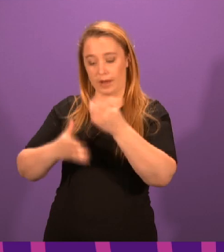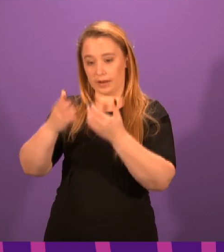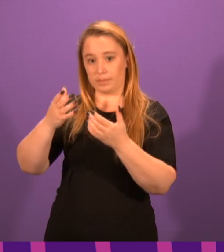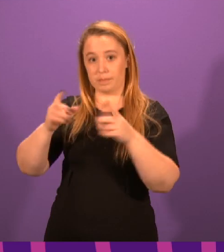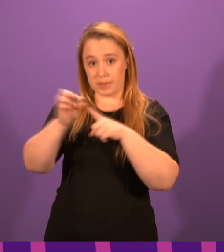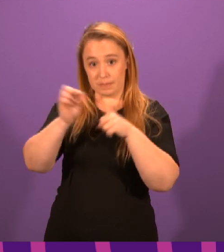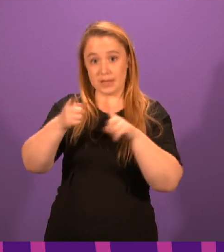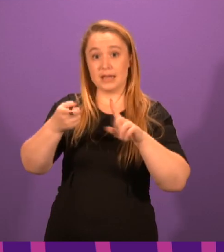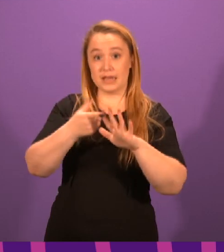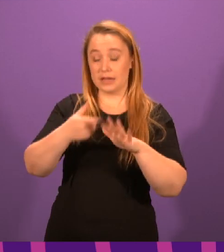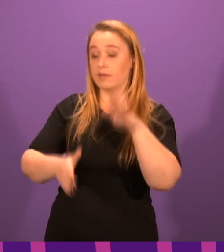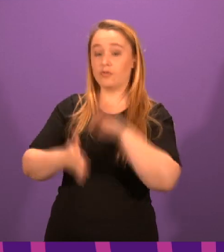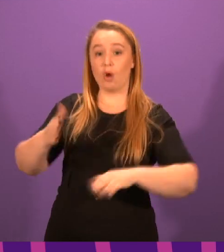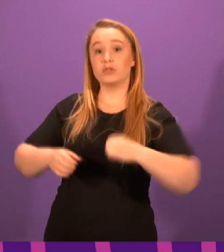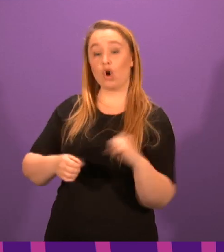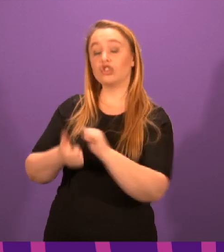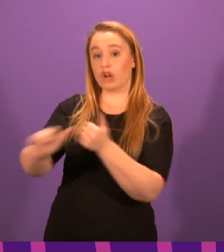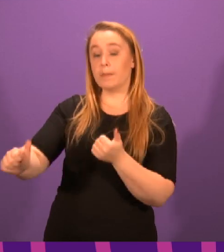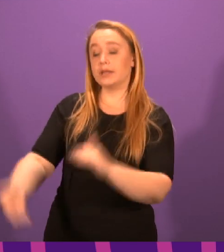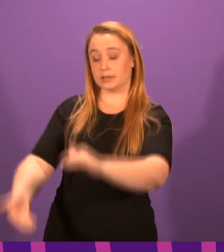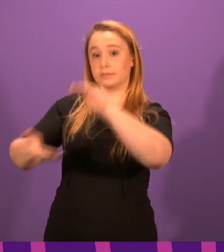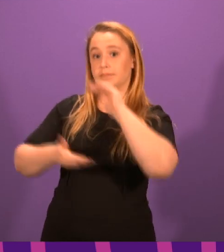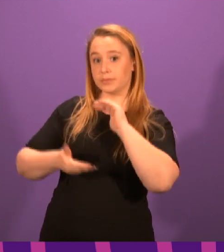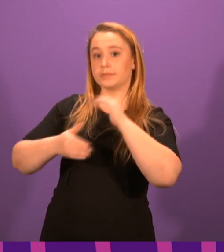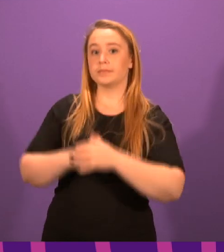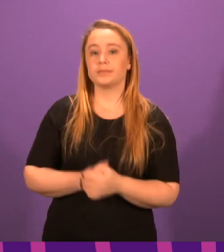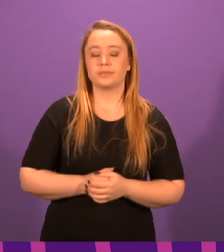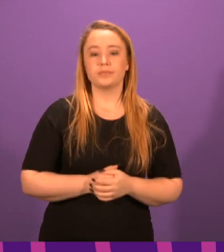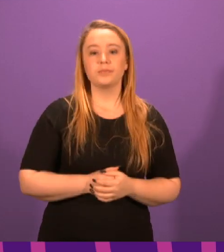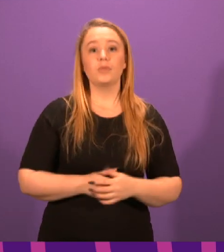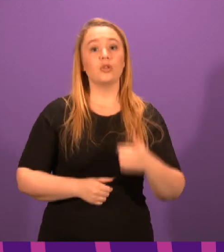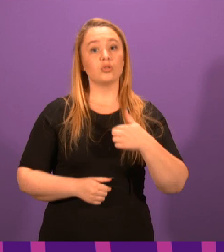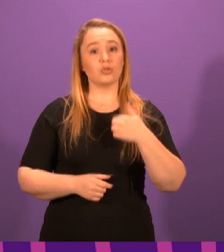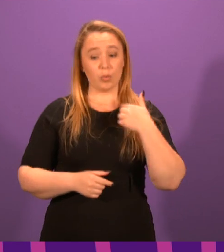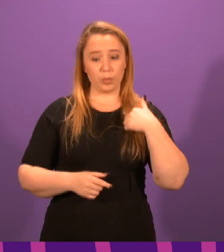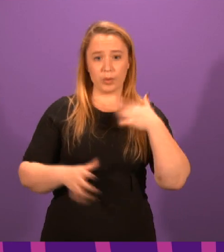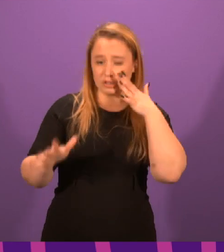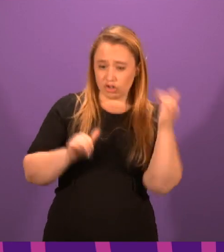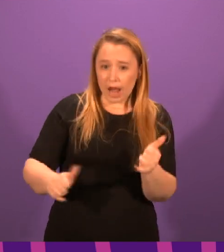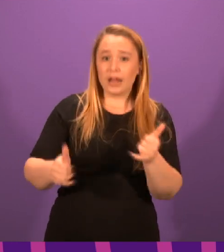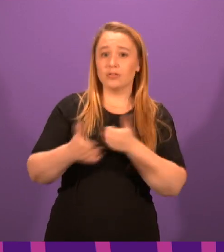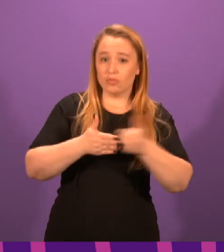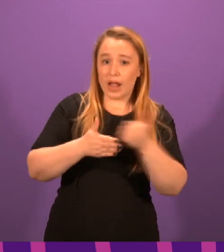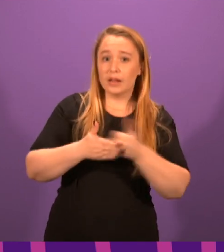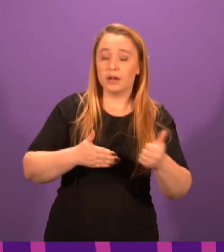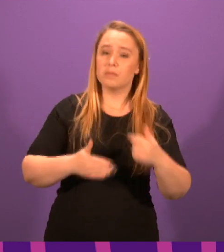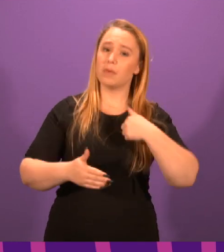PPE constantly, but I am confident that we have the right infrastructure and the right forward